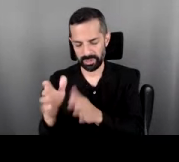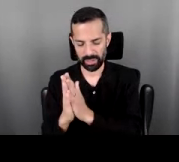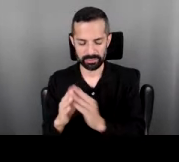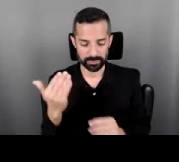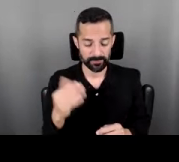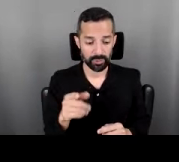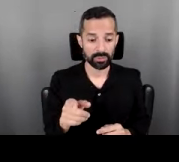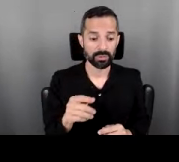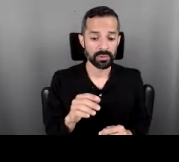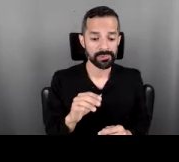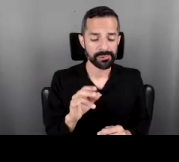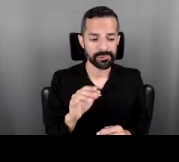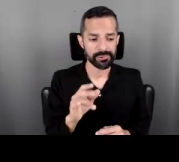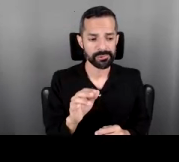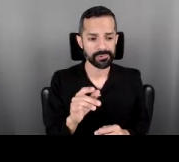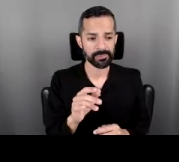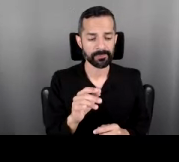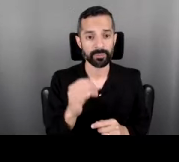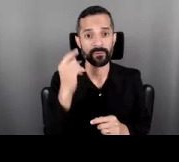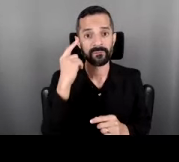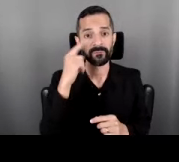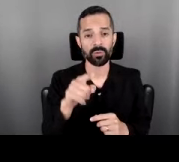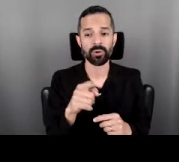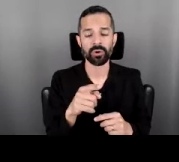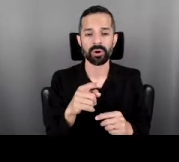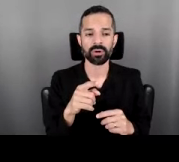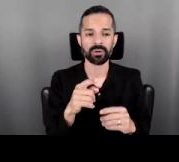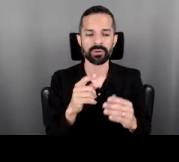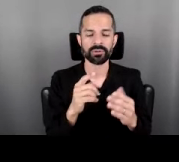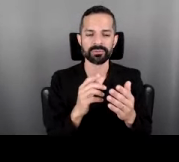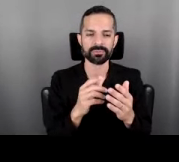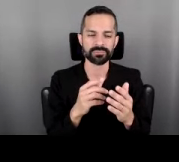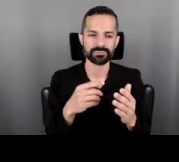with the justification request memo and the resource request form,